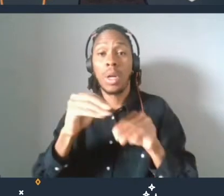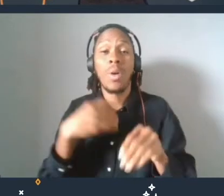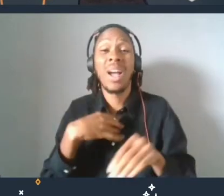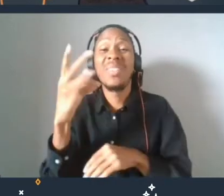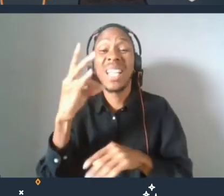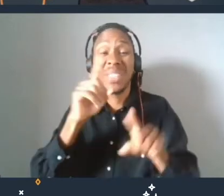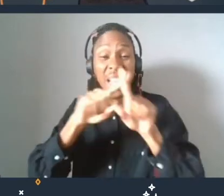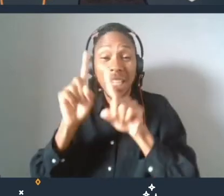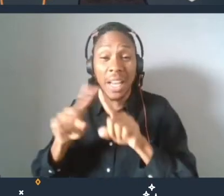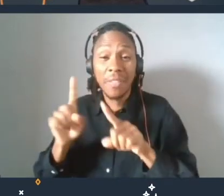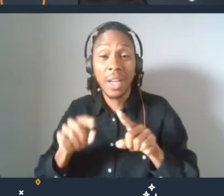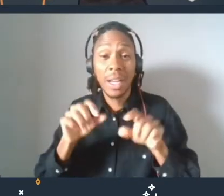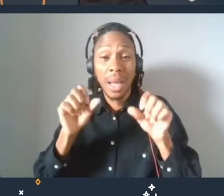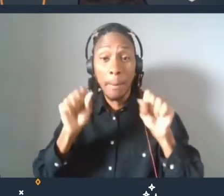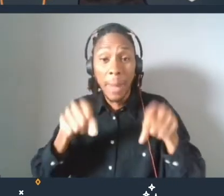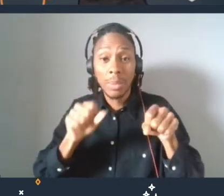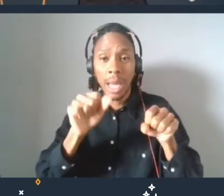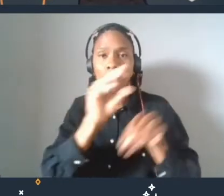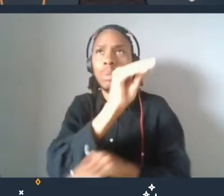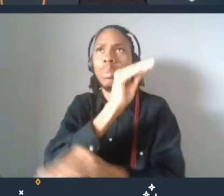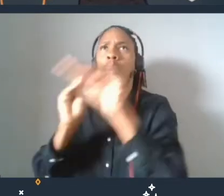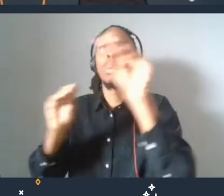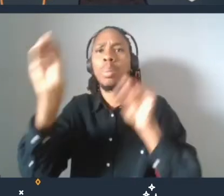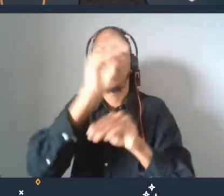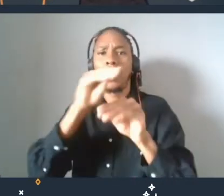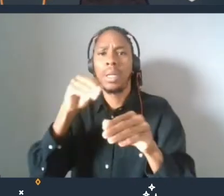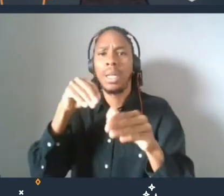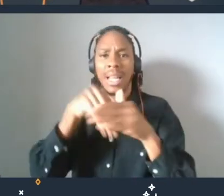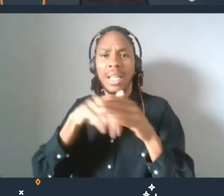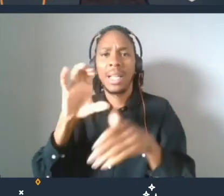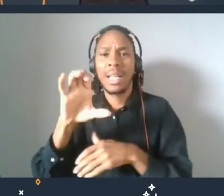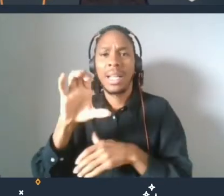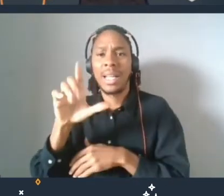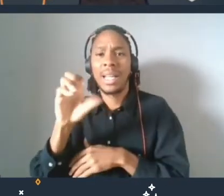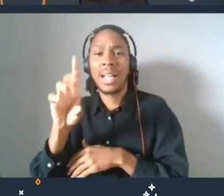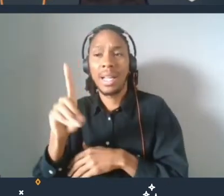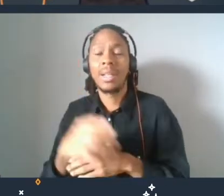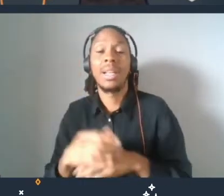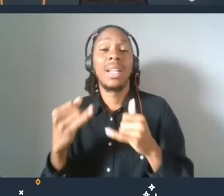and the nature of your application. And finally, S3 just has the broadest ecosystem of integrations